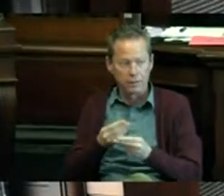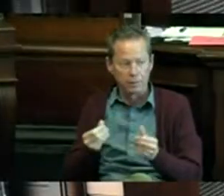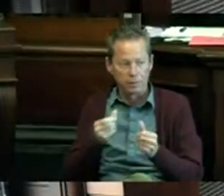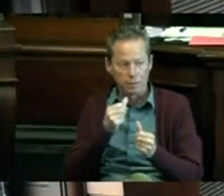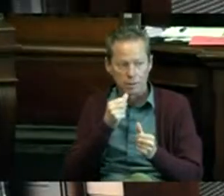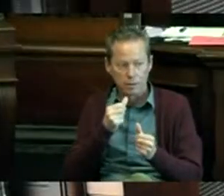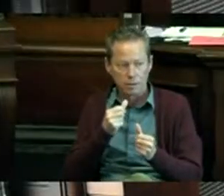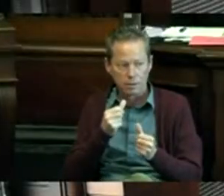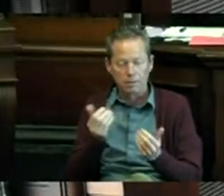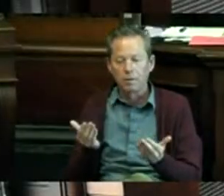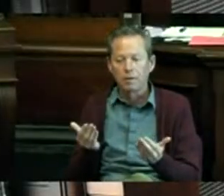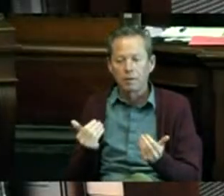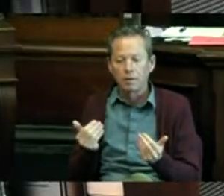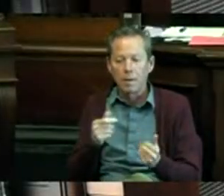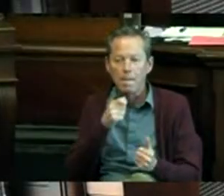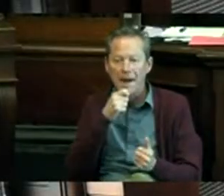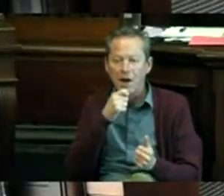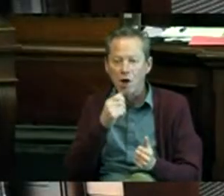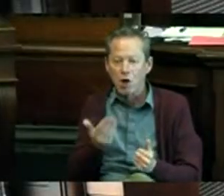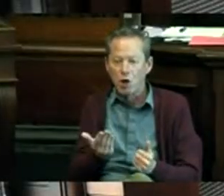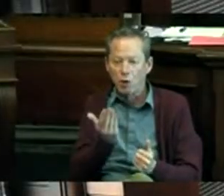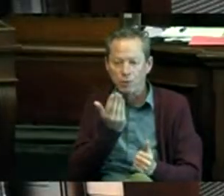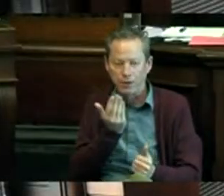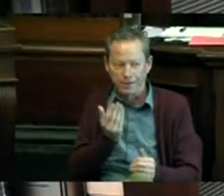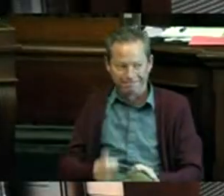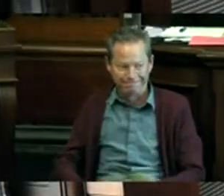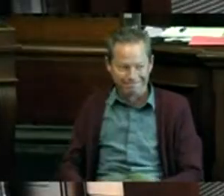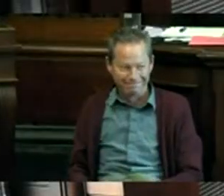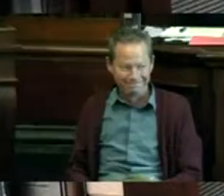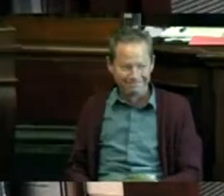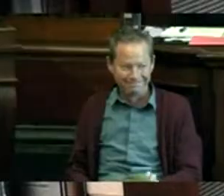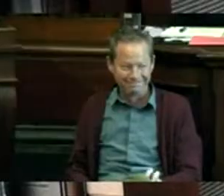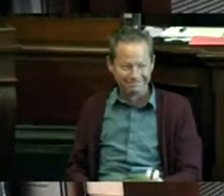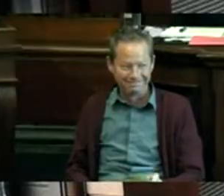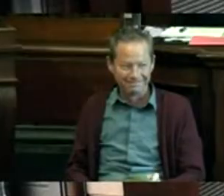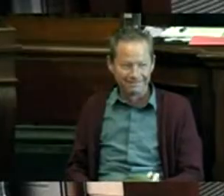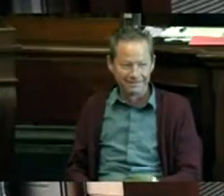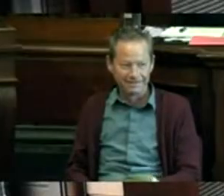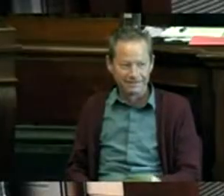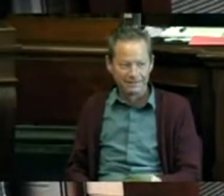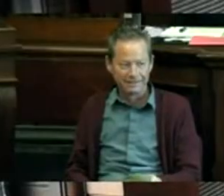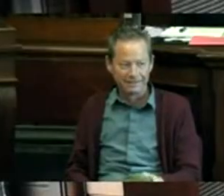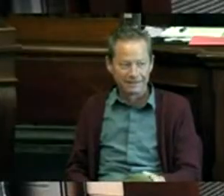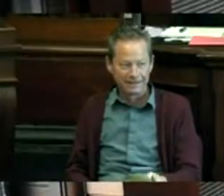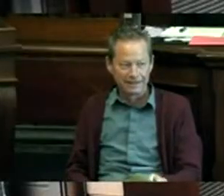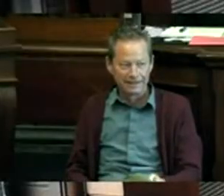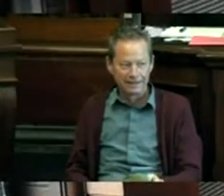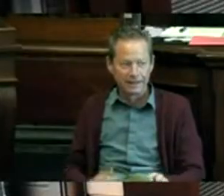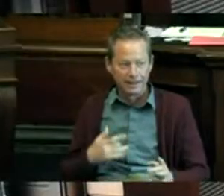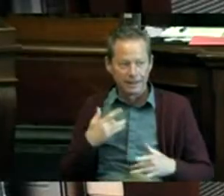saying I'm so excited to present you with this solution, not just